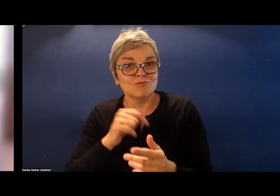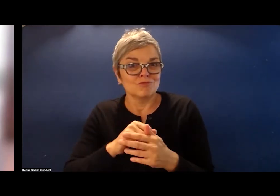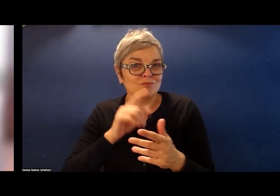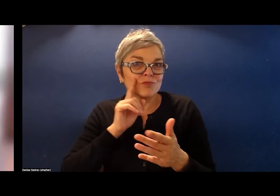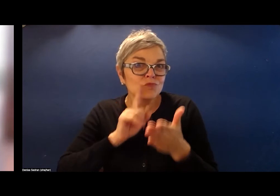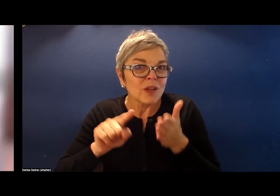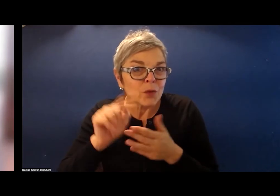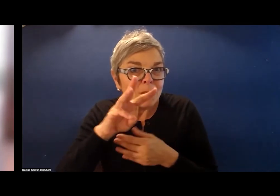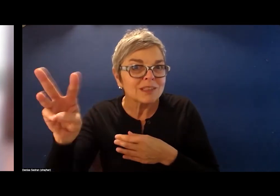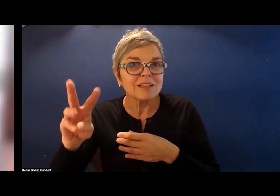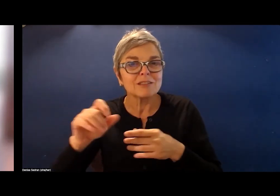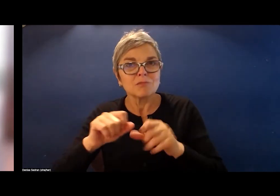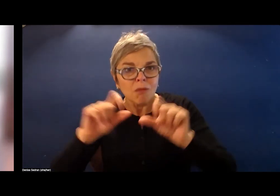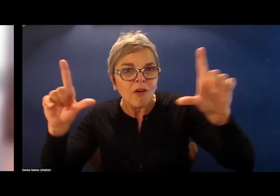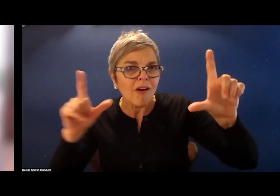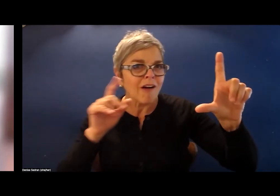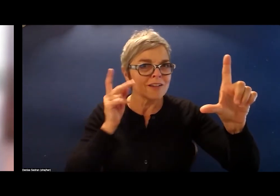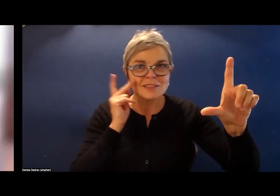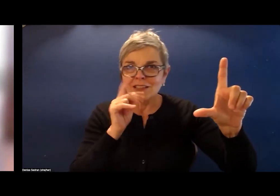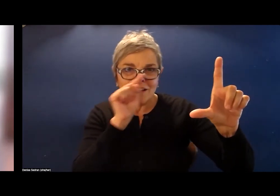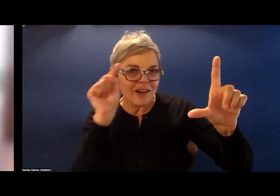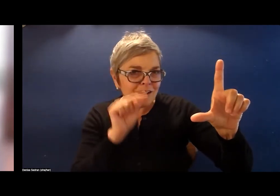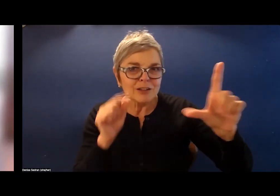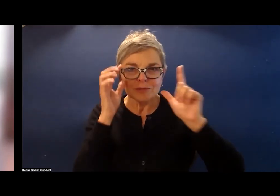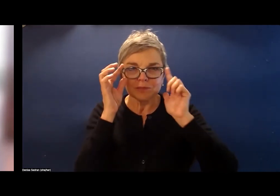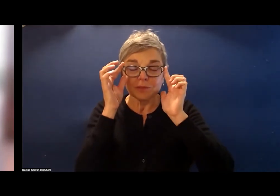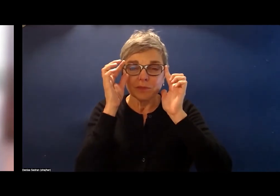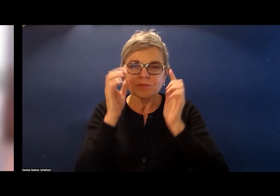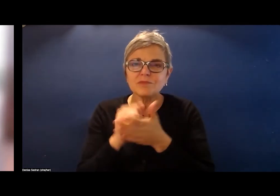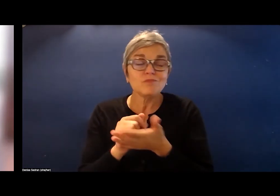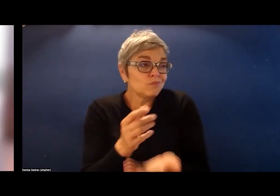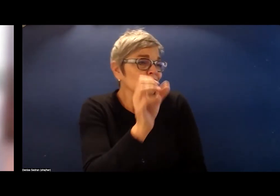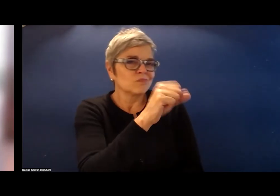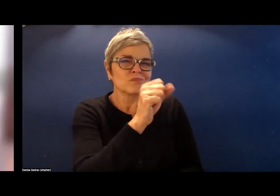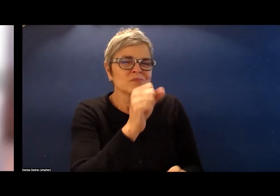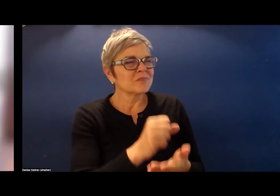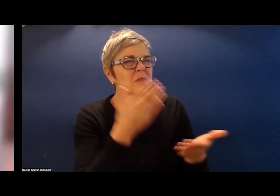now I don't know how to articulate this because we had so many great guests